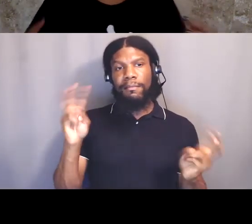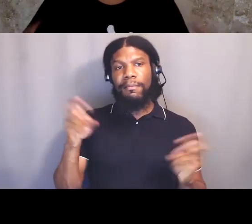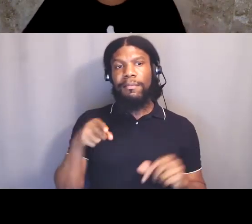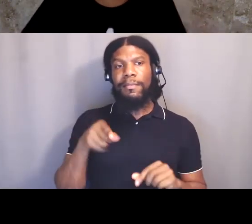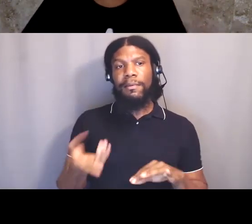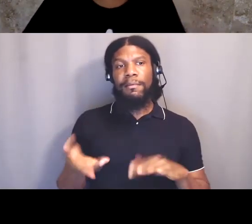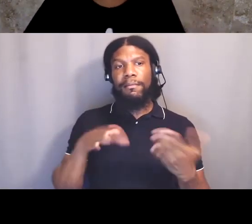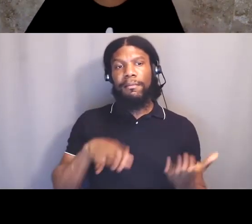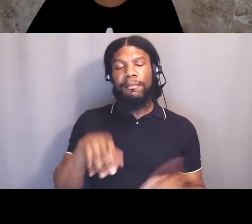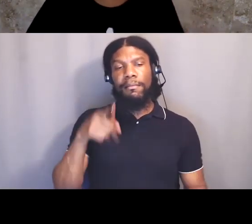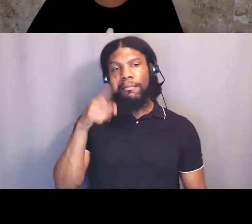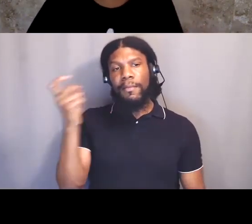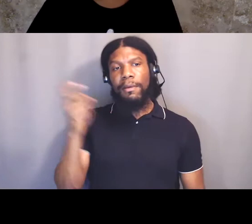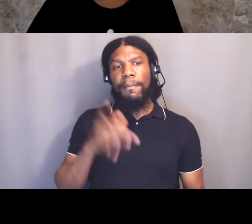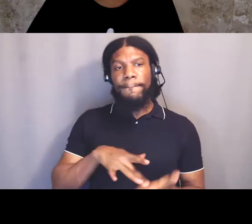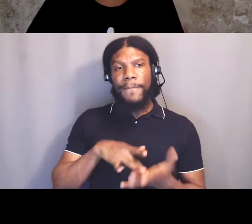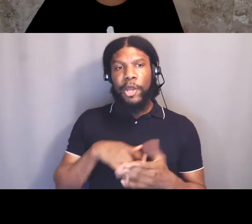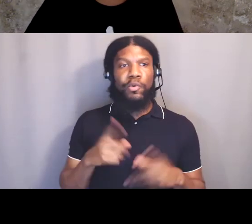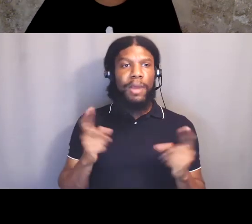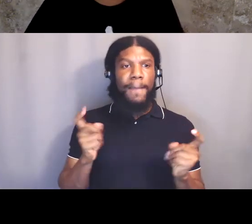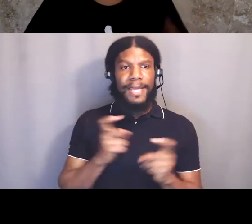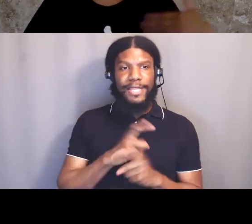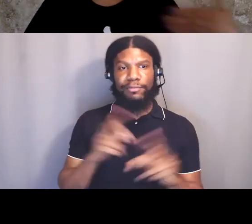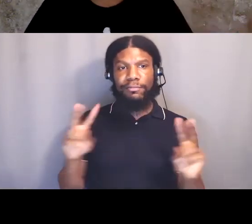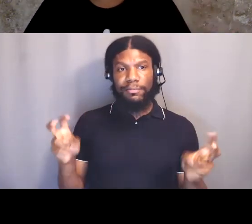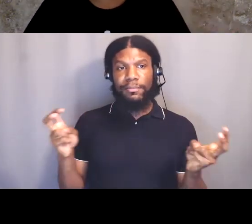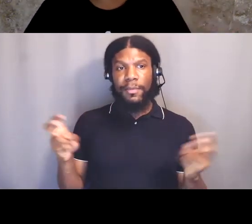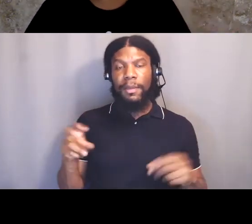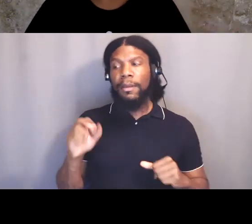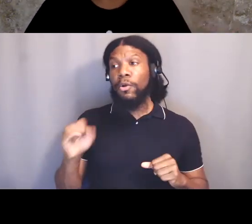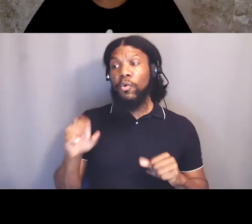stole the life of George Floyd but then conspired